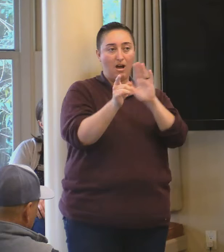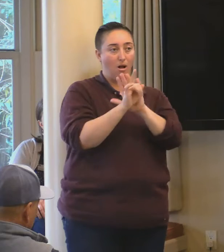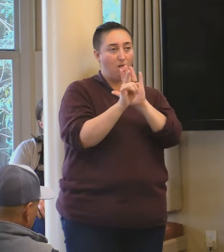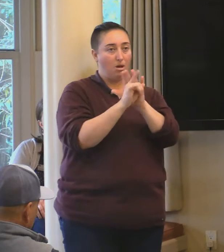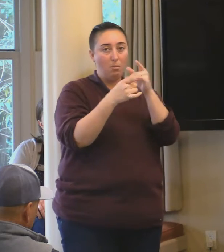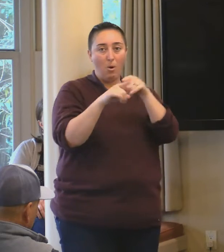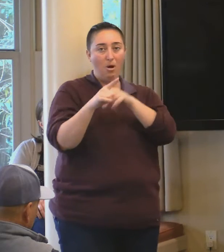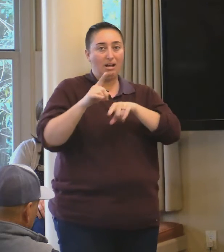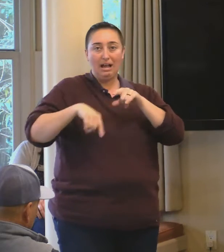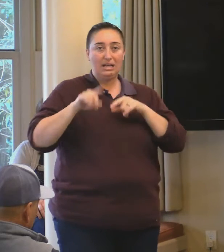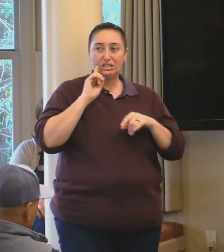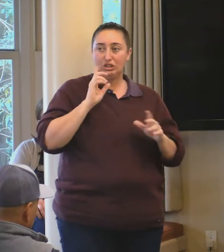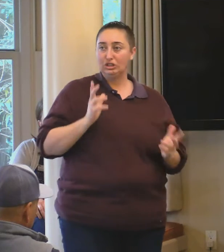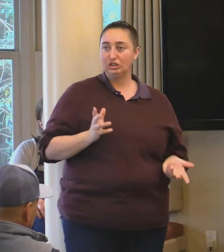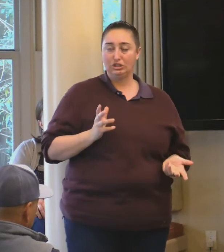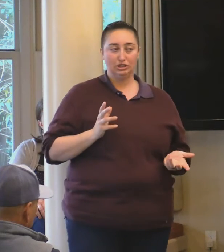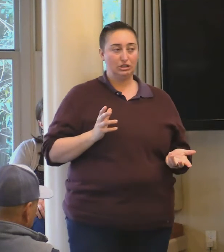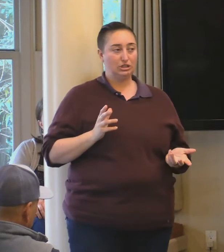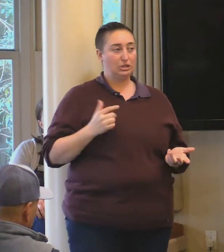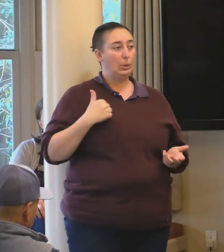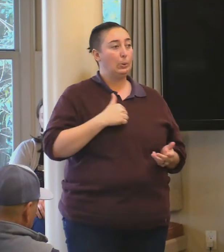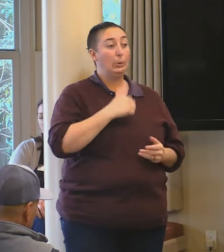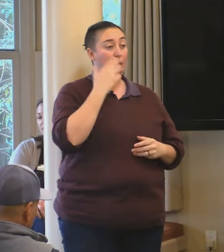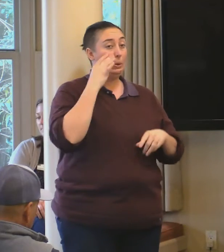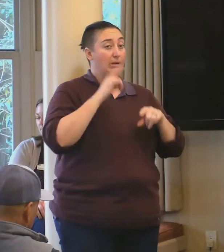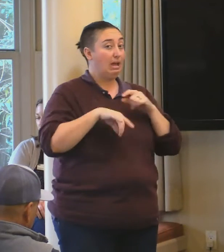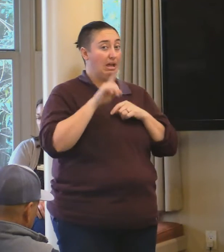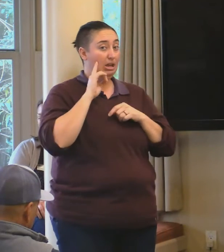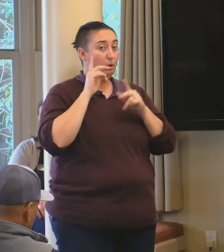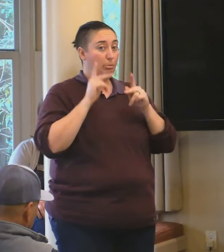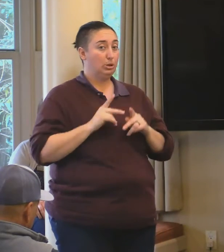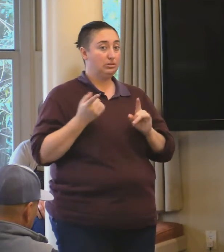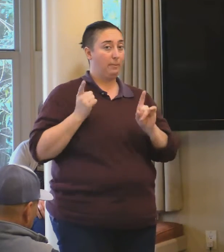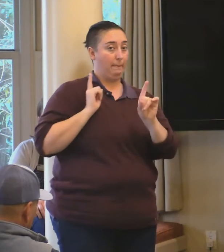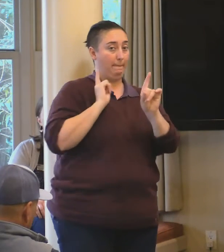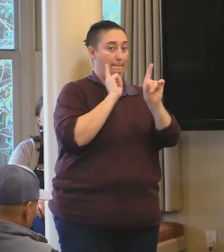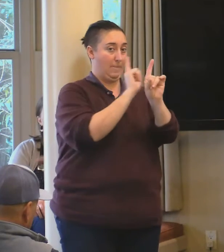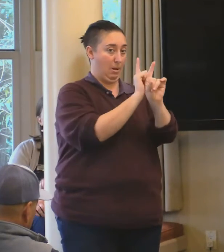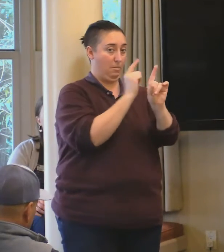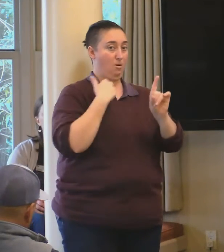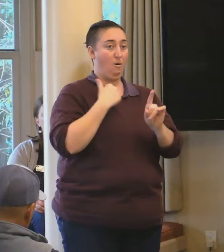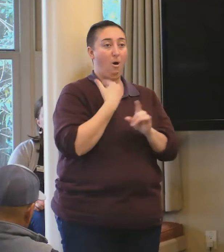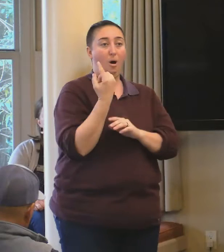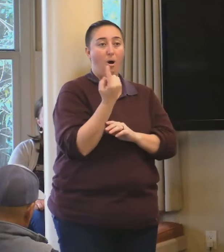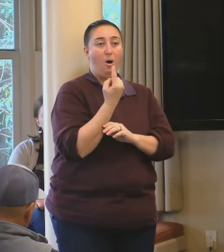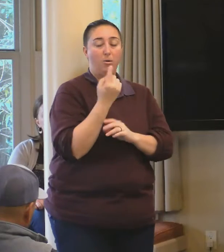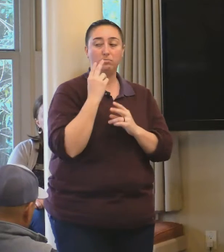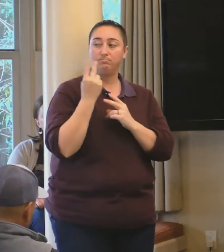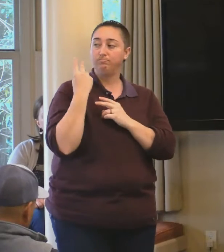But now we wake up worried that a fire harm is going off and we cannot hear it. We know we cannot hear someone walking